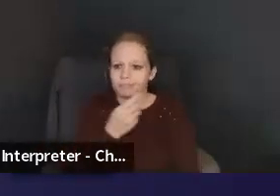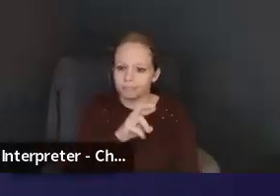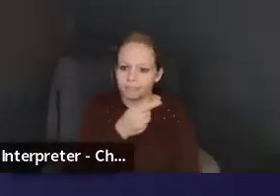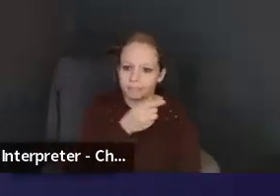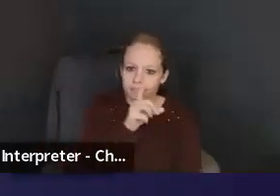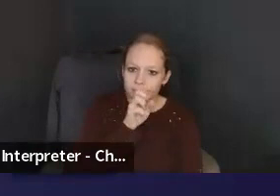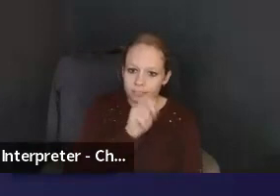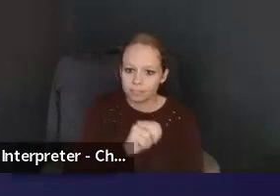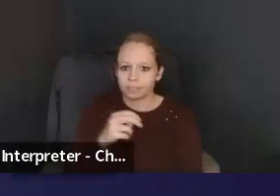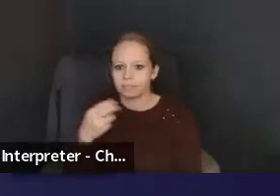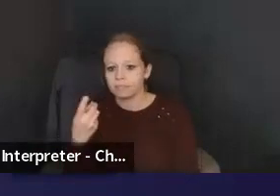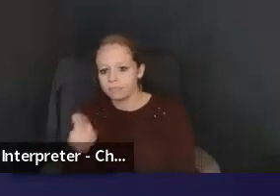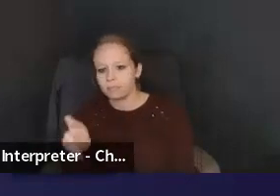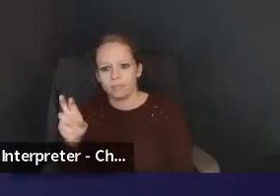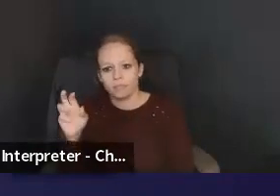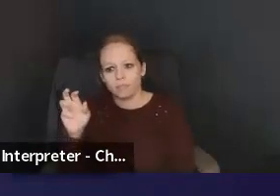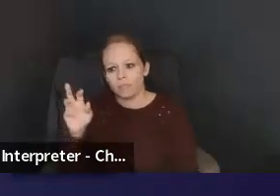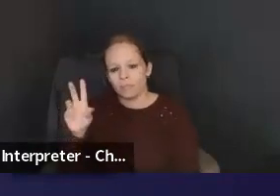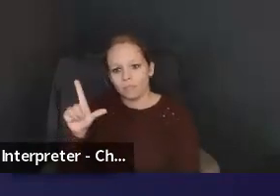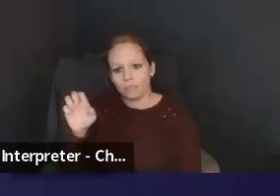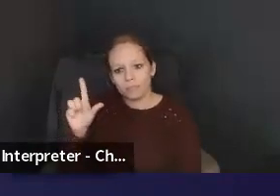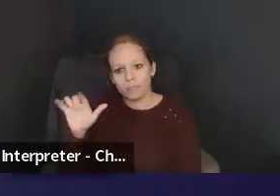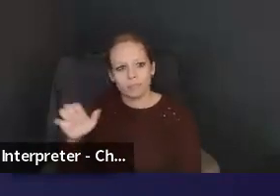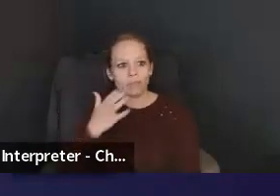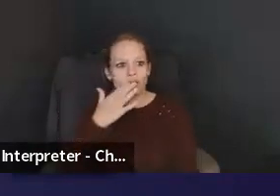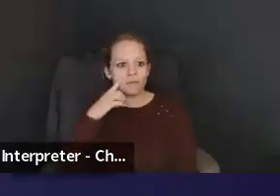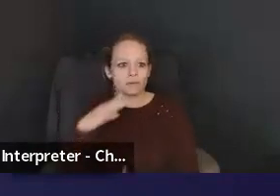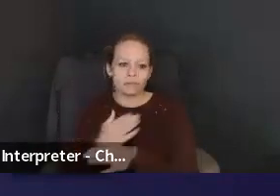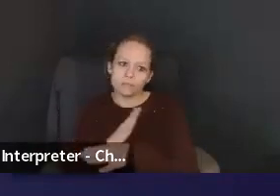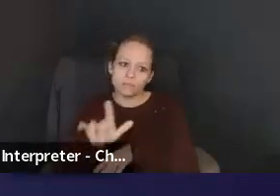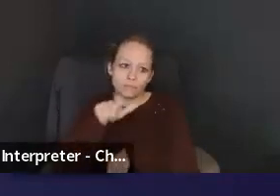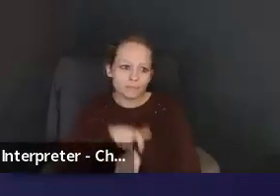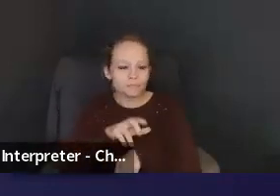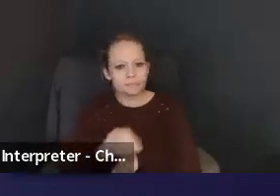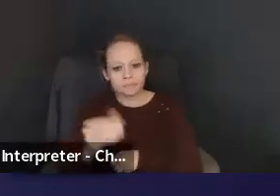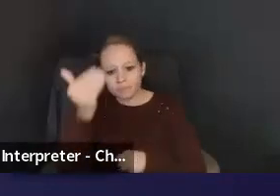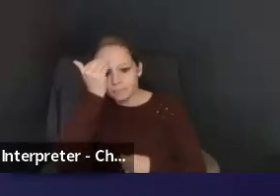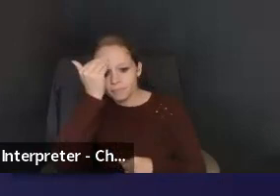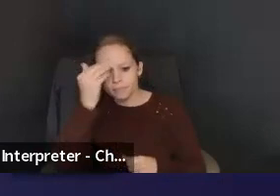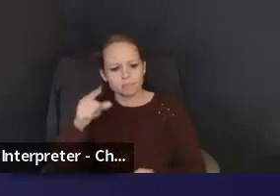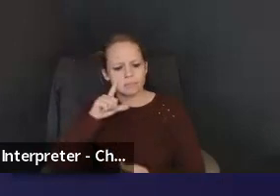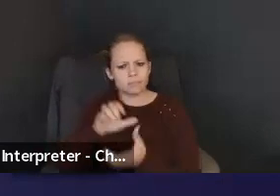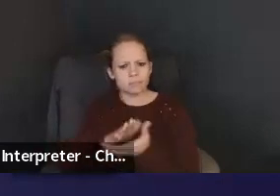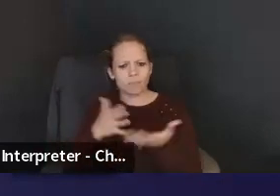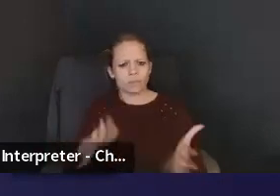much for sharing your time and expertise with us. I believe we have our email contacts if anybody